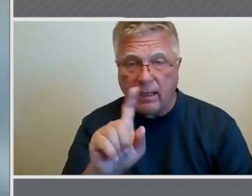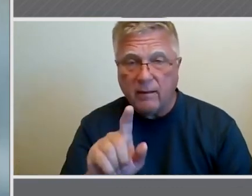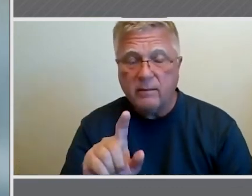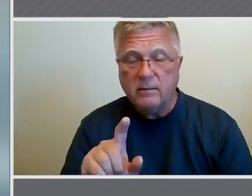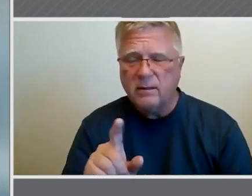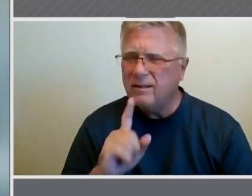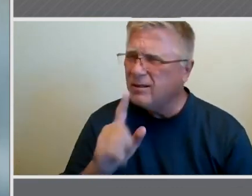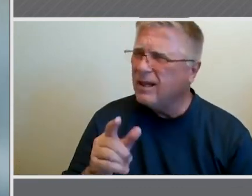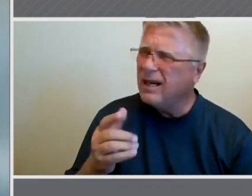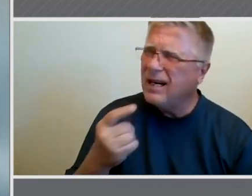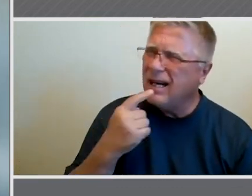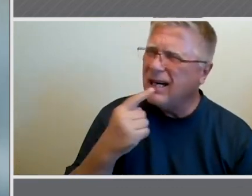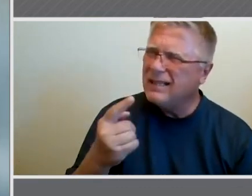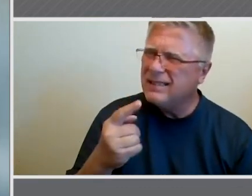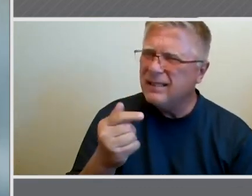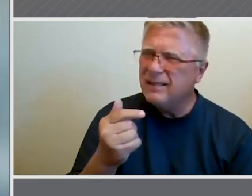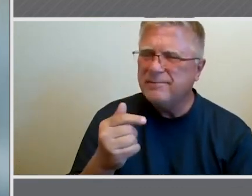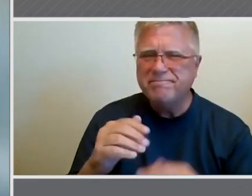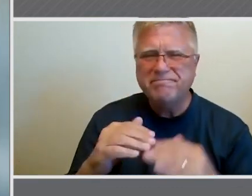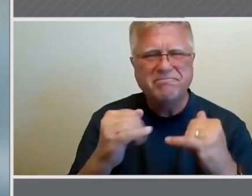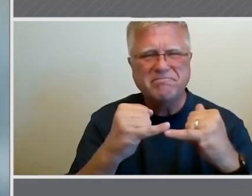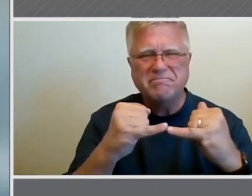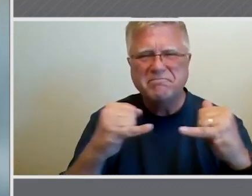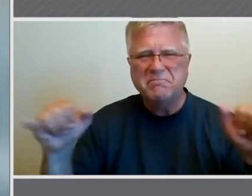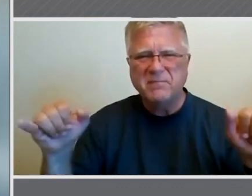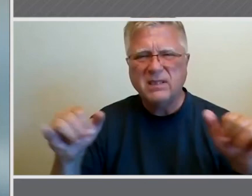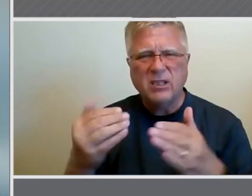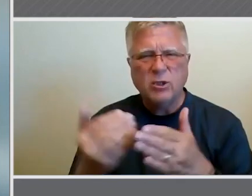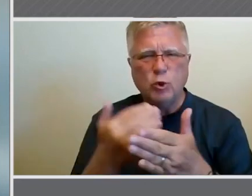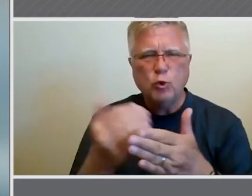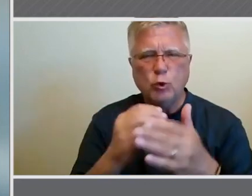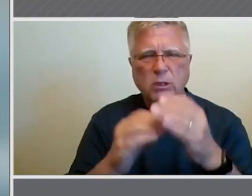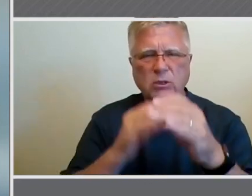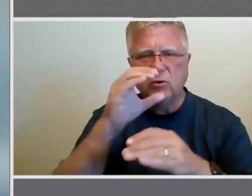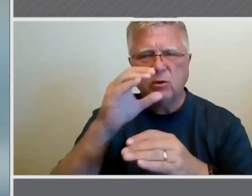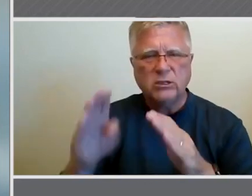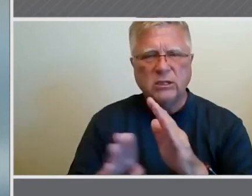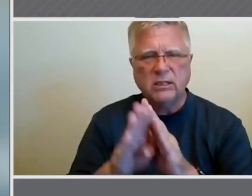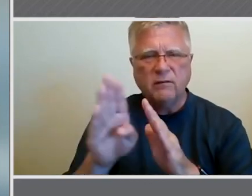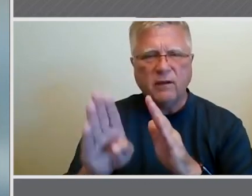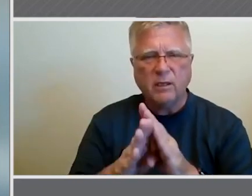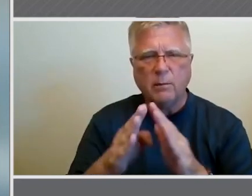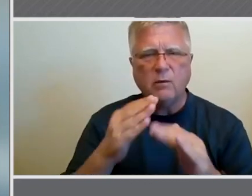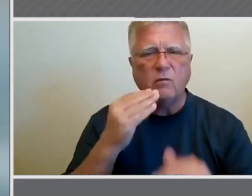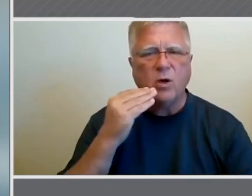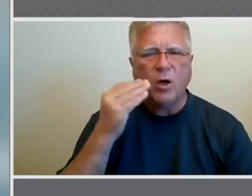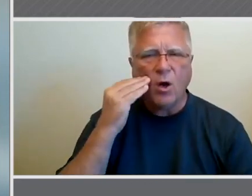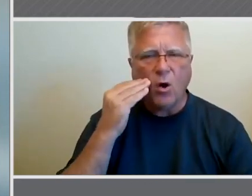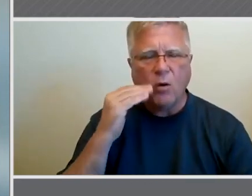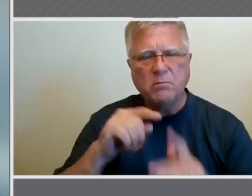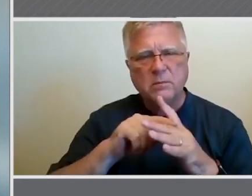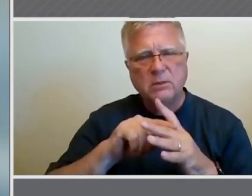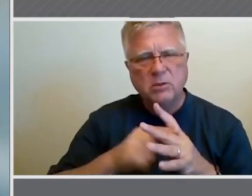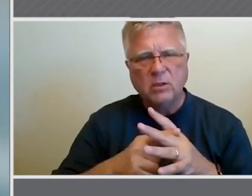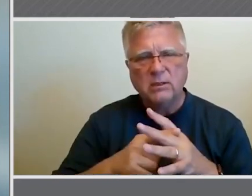Sure, yeah, I would say baseline new construction development for our home is starting at $300,000.